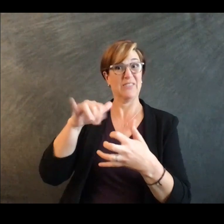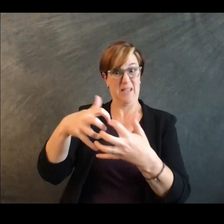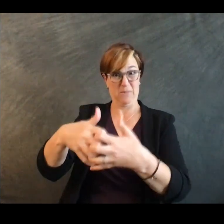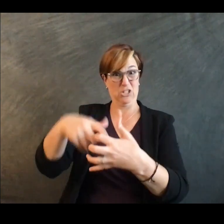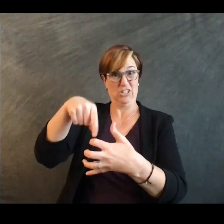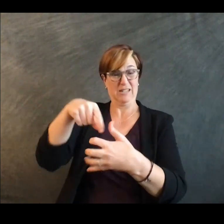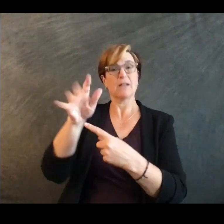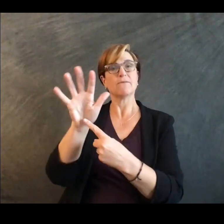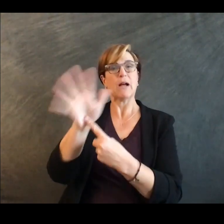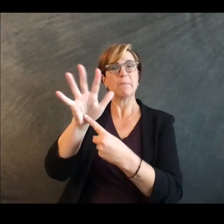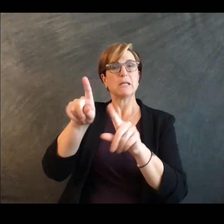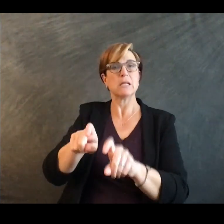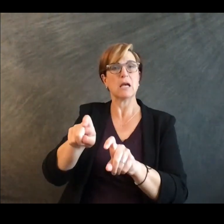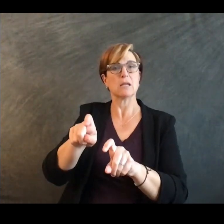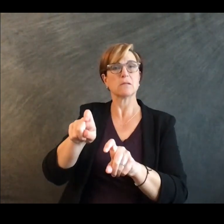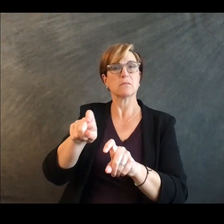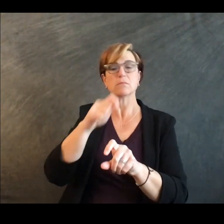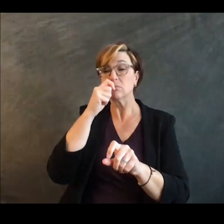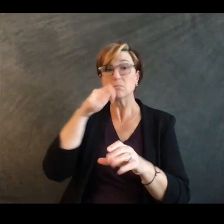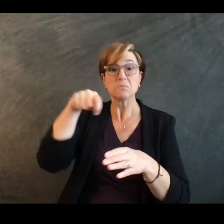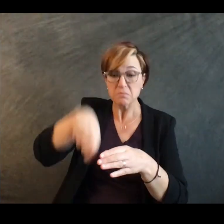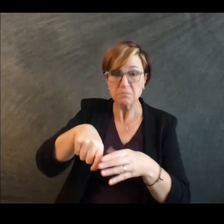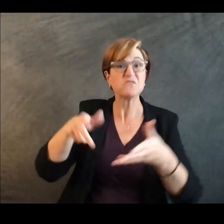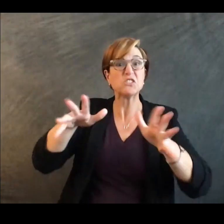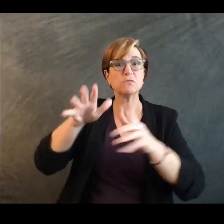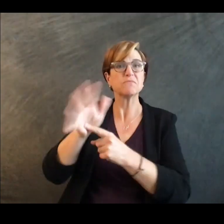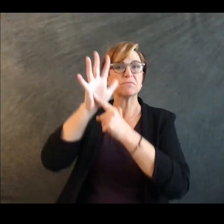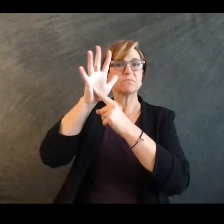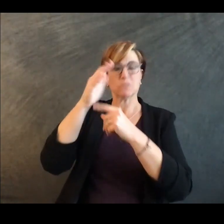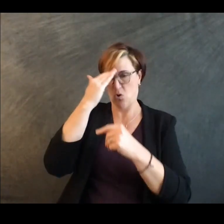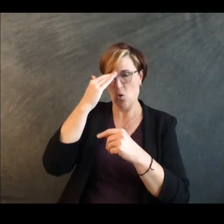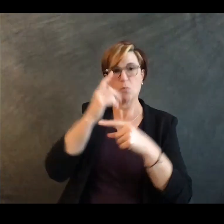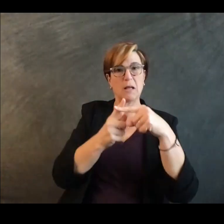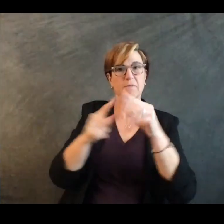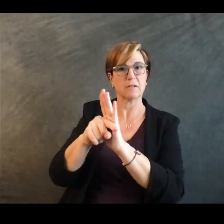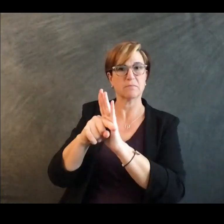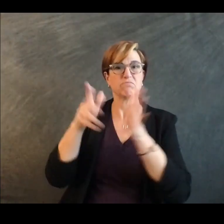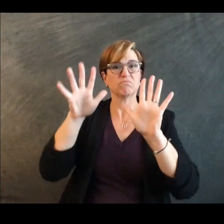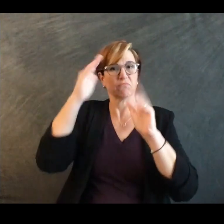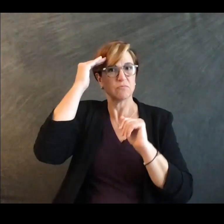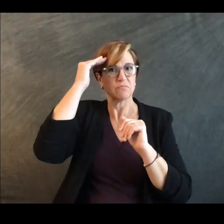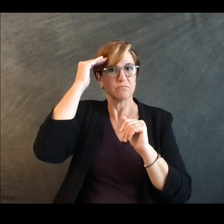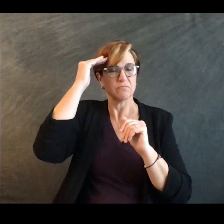can get the results back very quickly and we're actively engaging on the